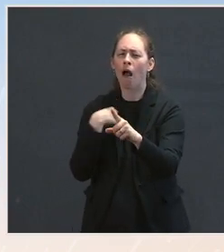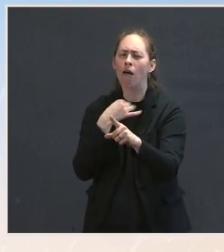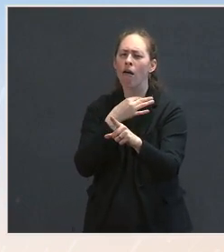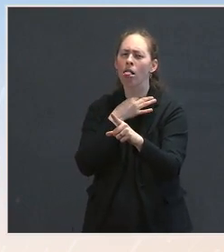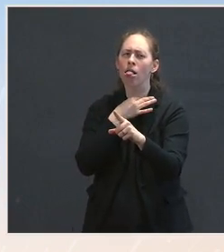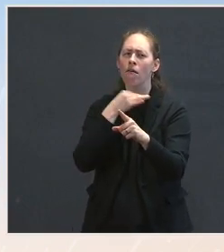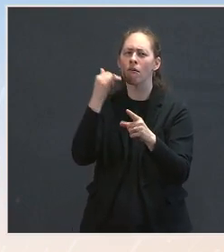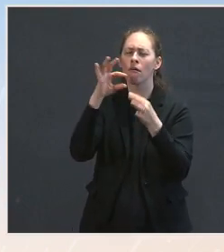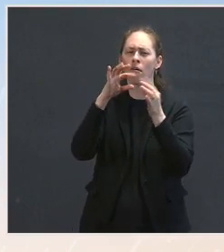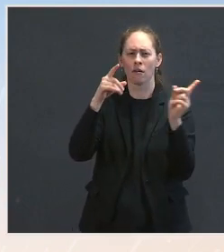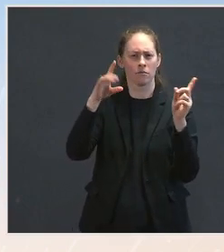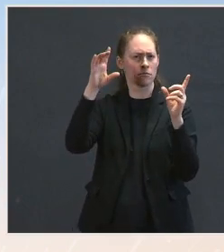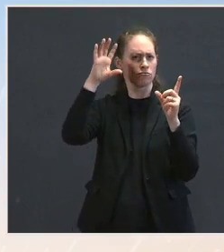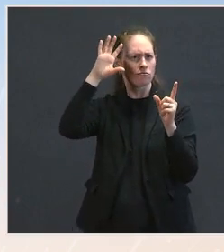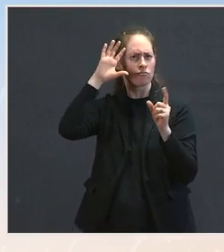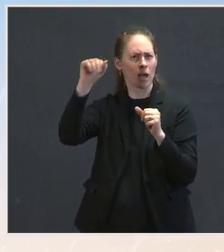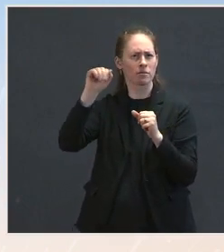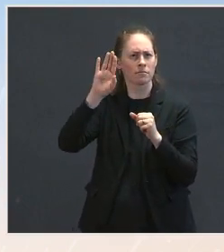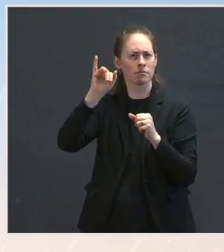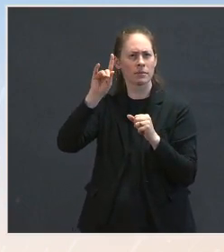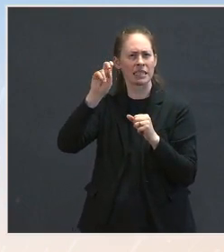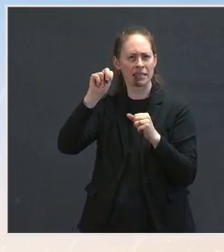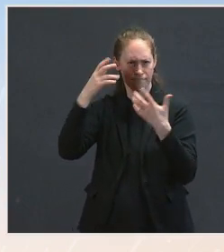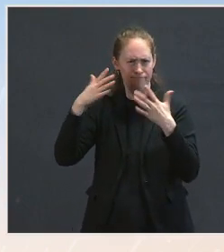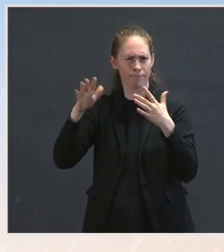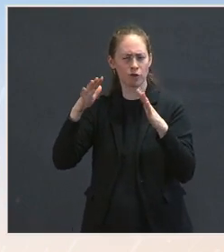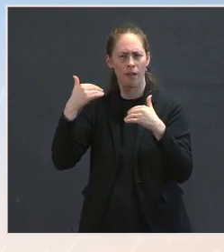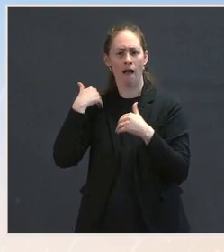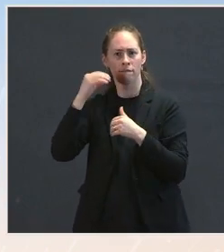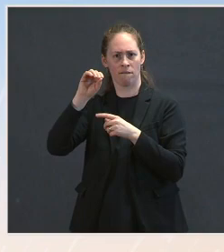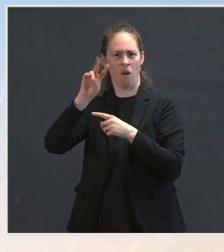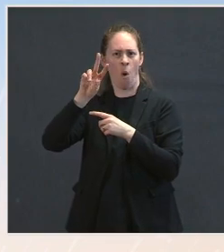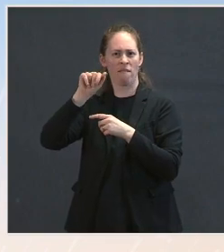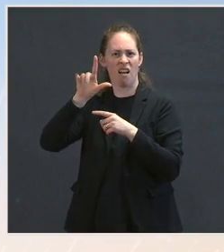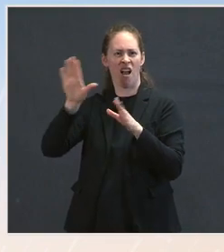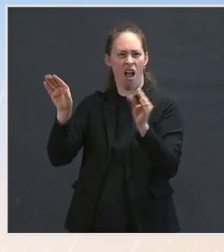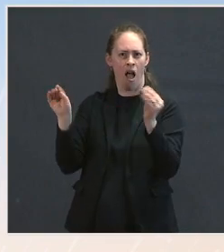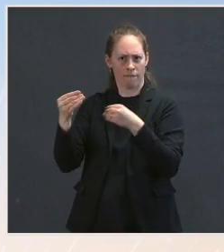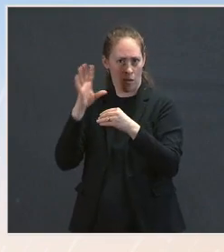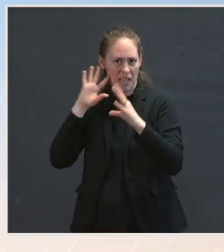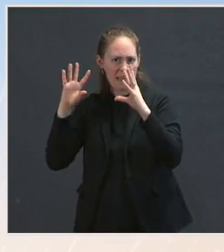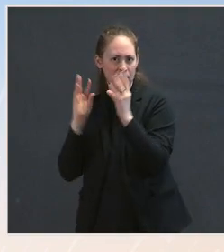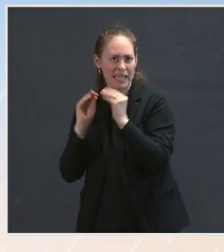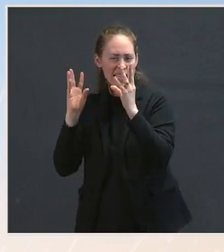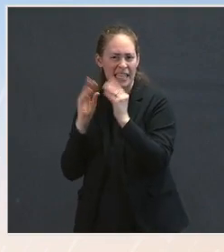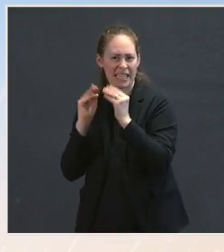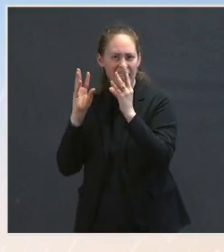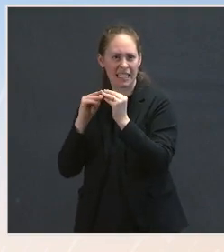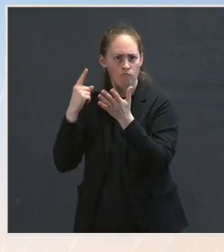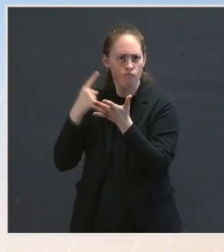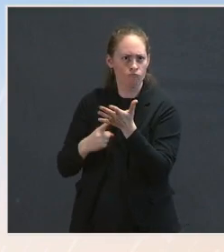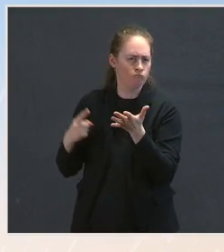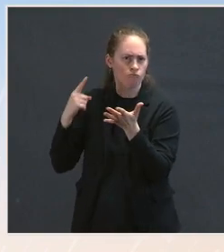they came out, they shared they thought it was a good meeting. But they said the COVID-19 rescue package never came up.